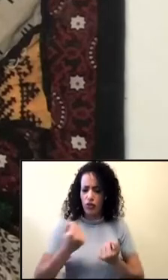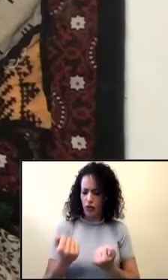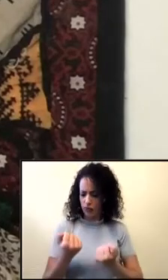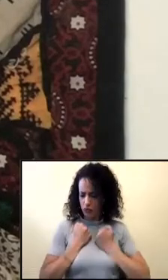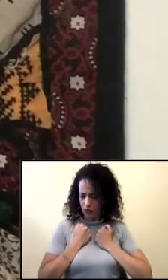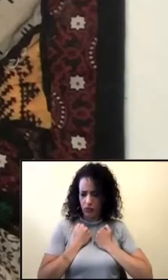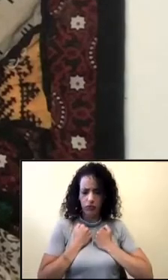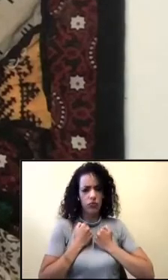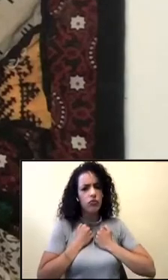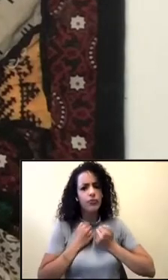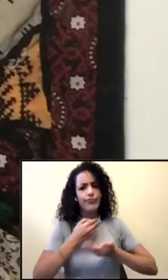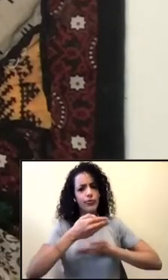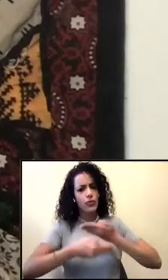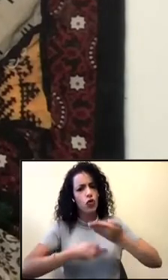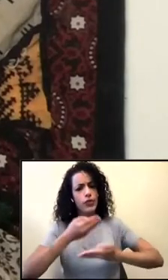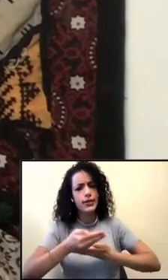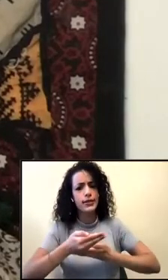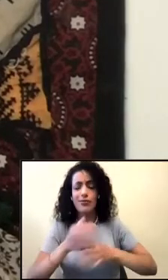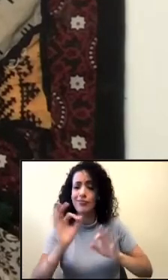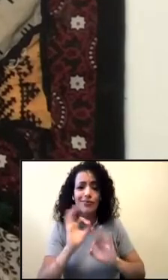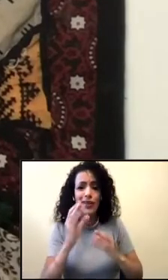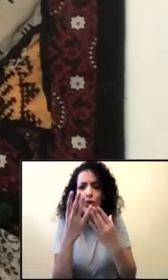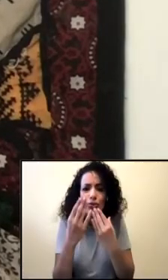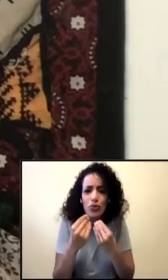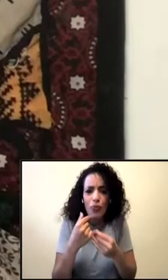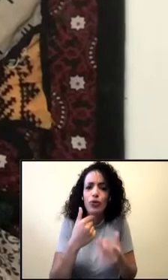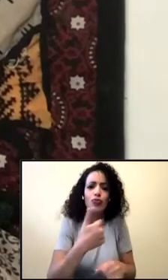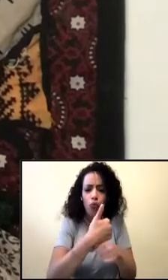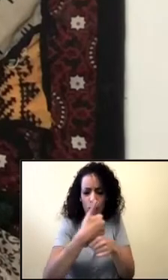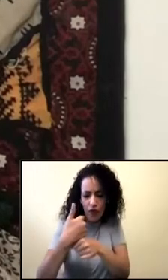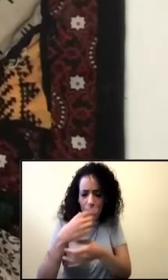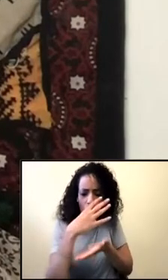stop us recording our stories, there's nothing to stop us sharing those stories.